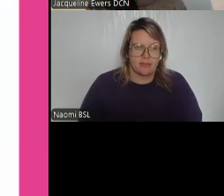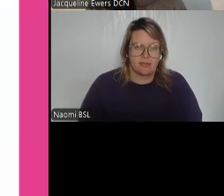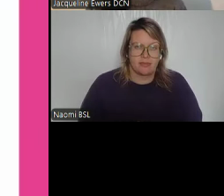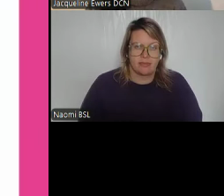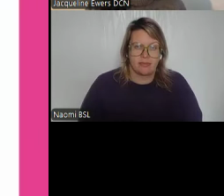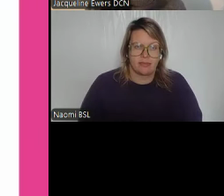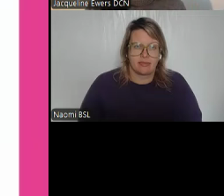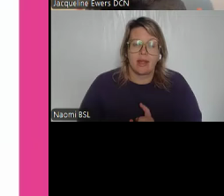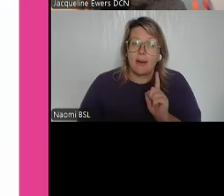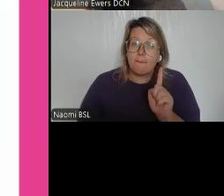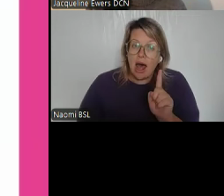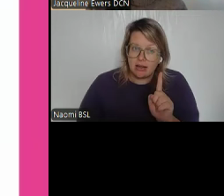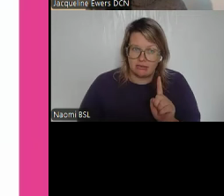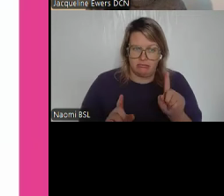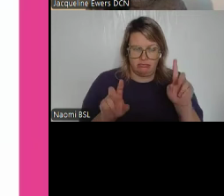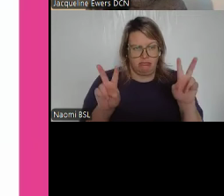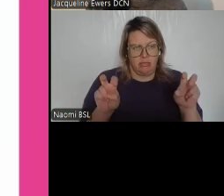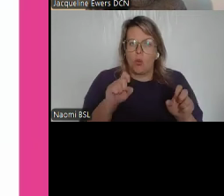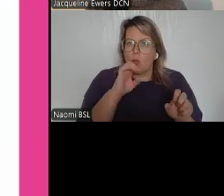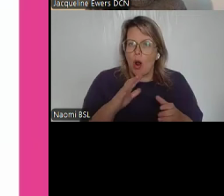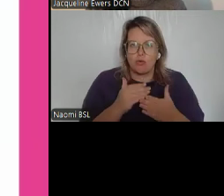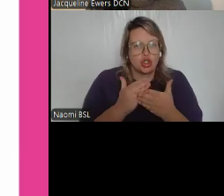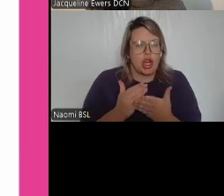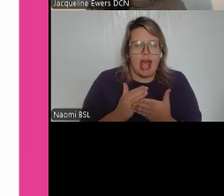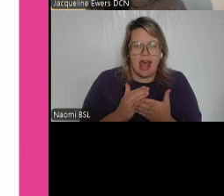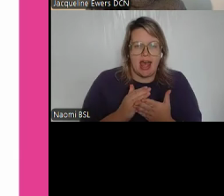they're not going to share personal details with those third parties.